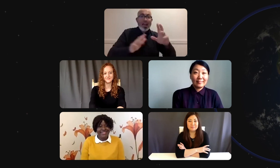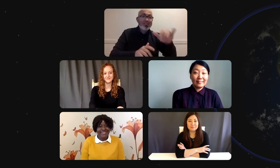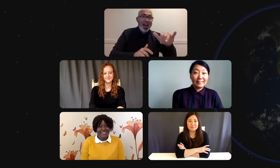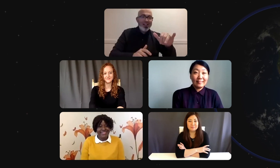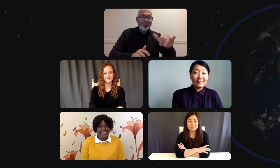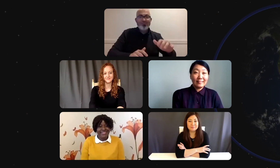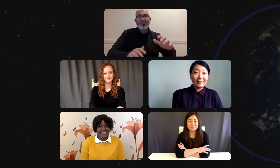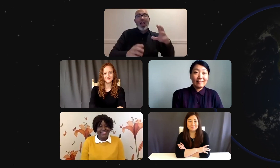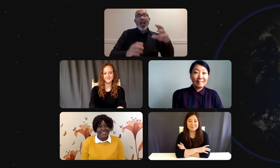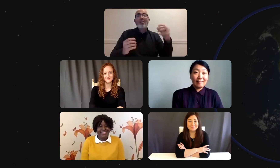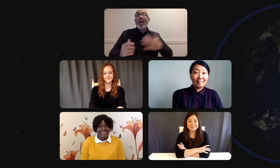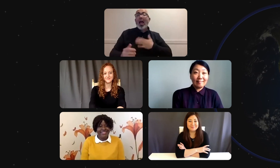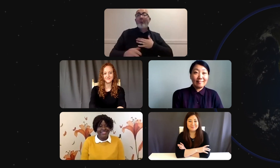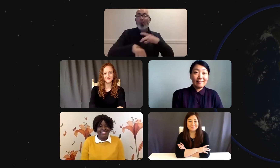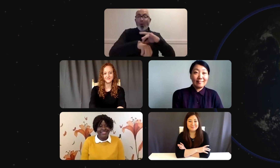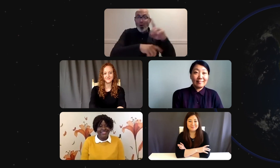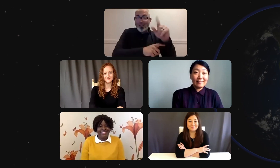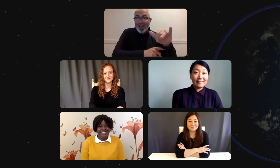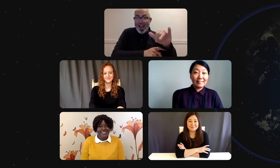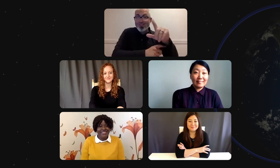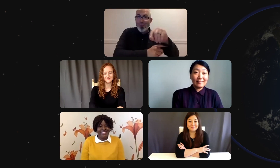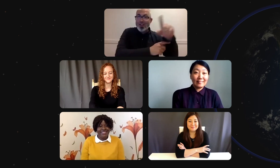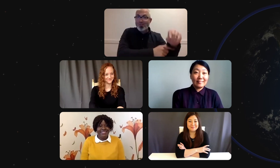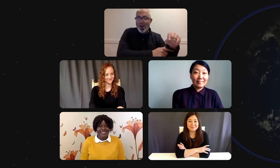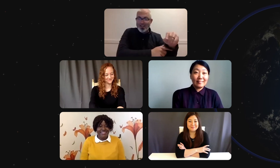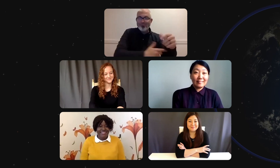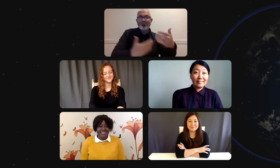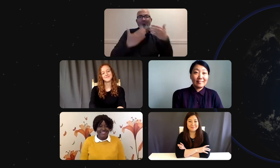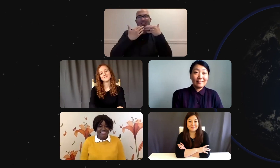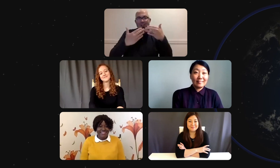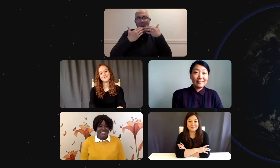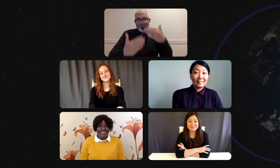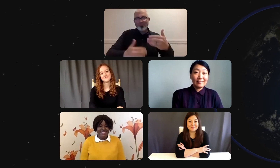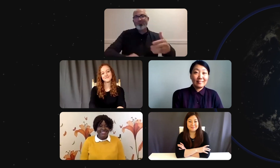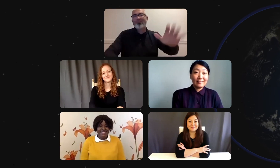that we will release when we release this webinar.